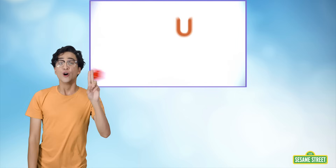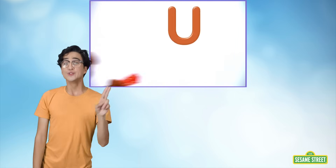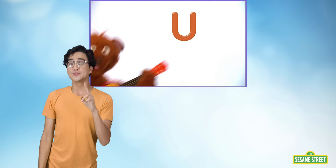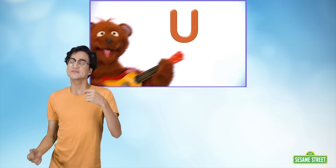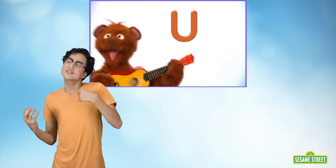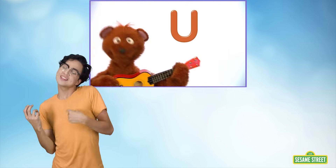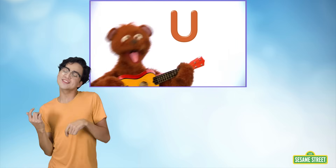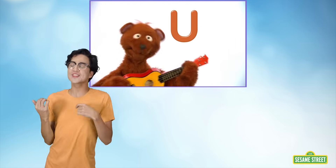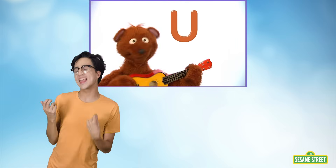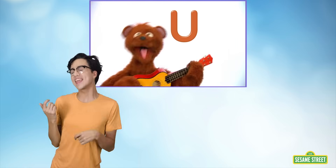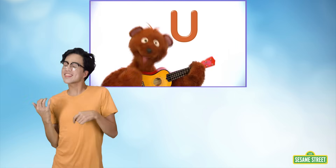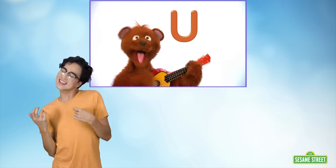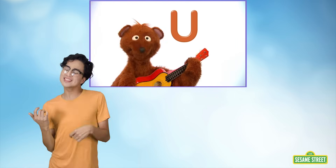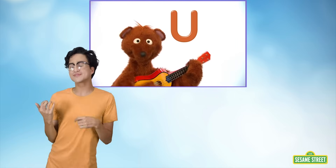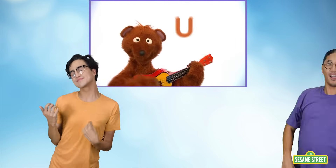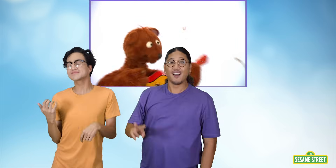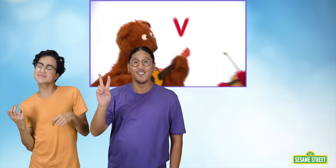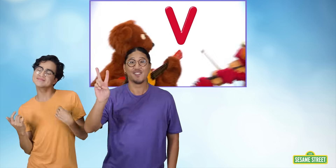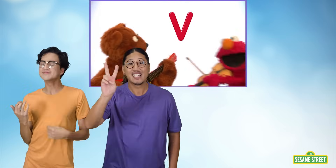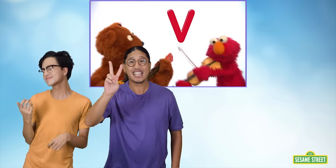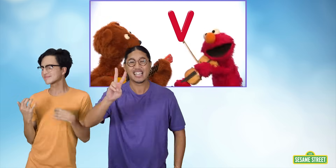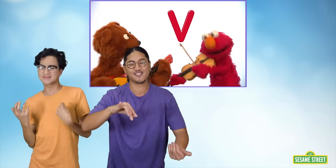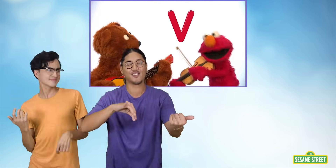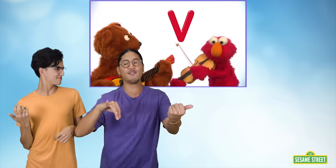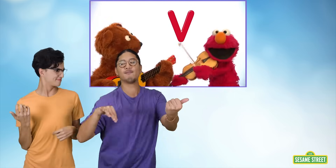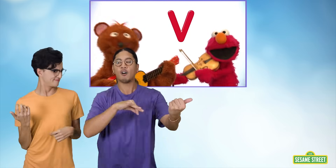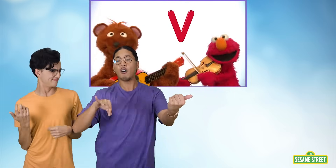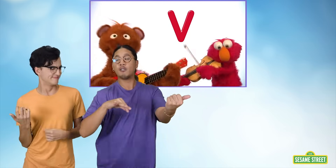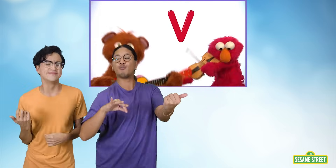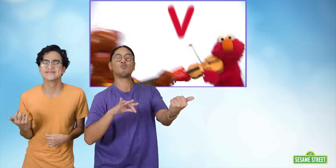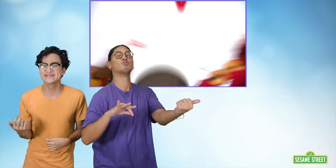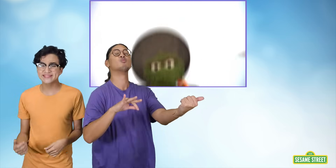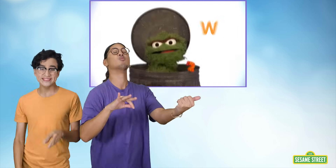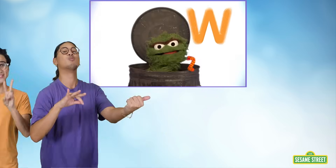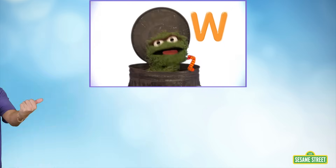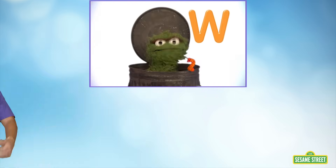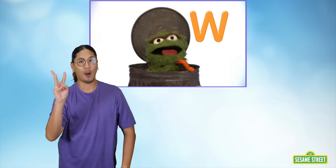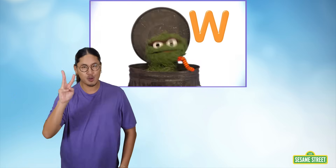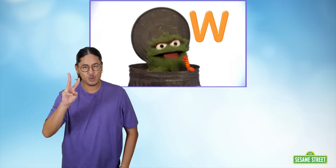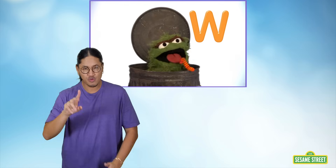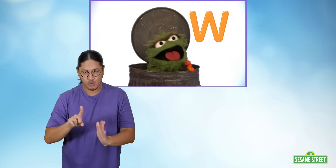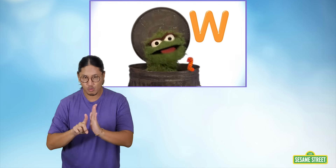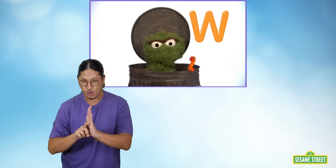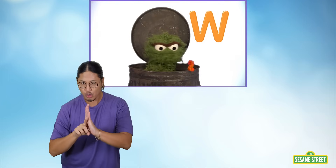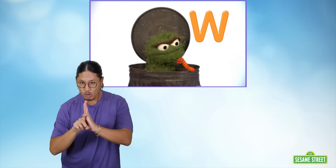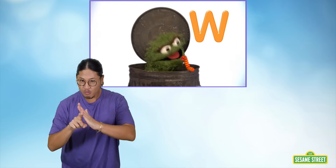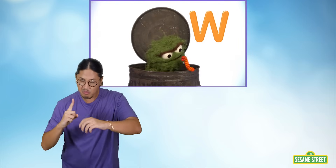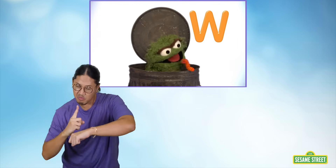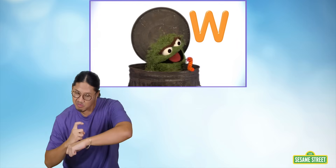[SINGING] U for ukulele. [SINGING] And V for violin. BOTH: [SPEAKING] Whoa! W is for worm, wiggling.